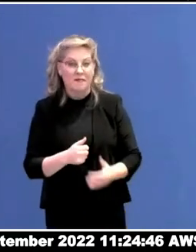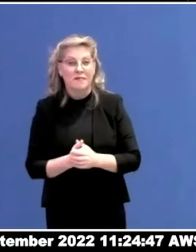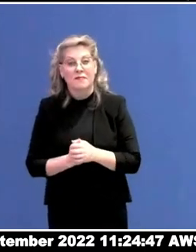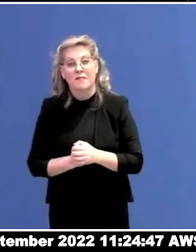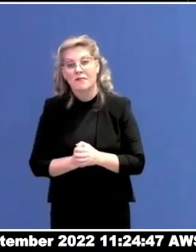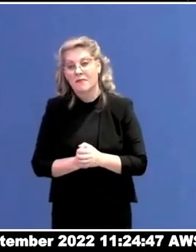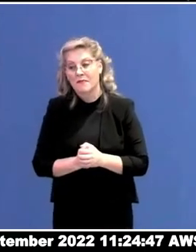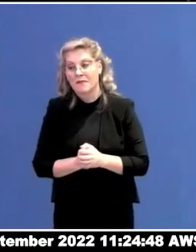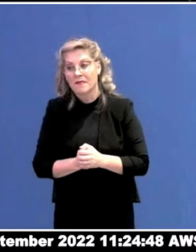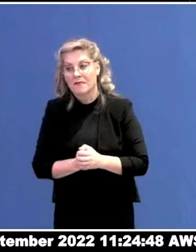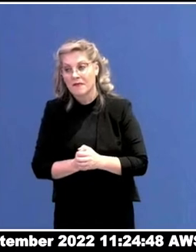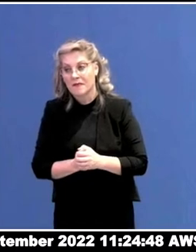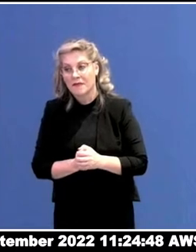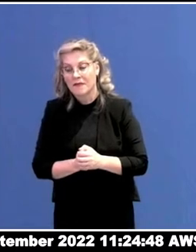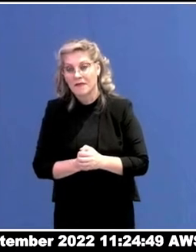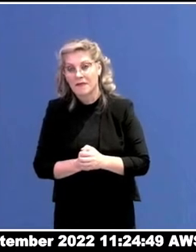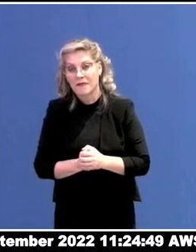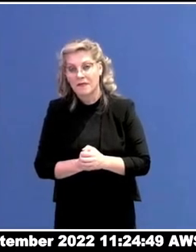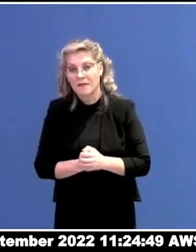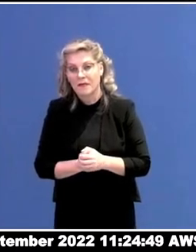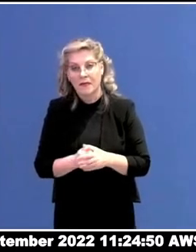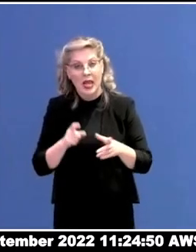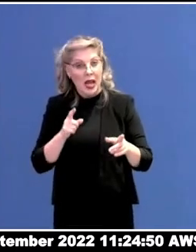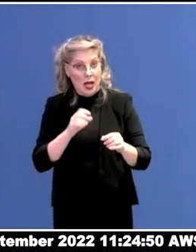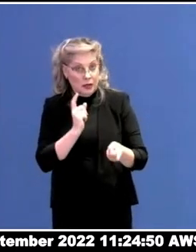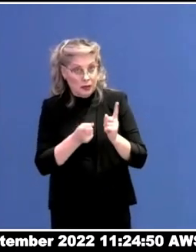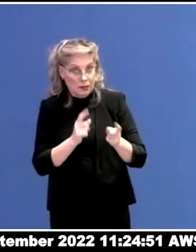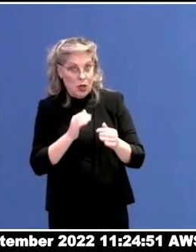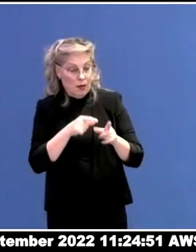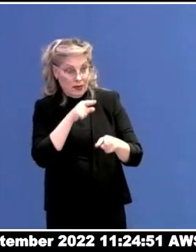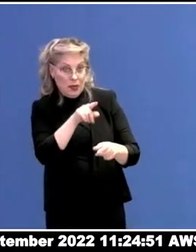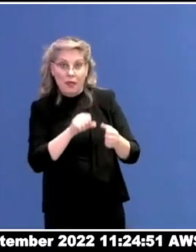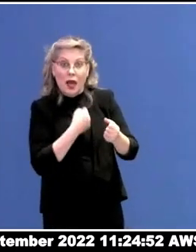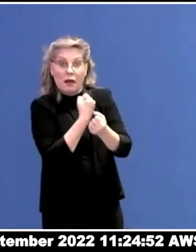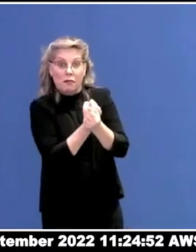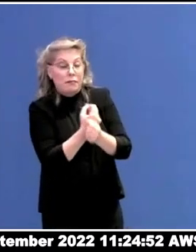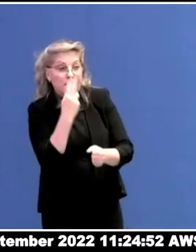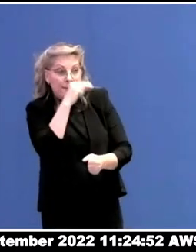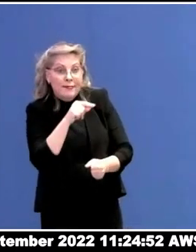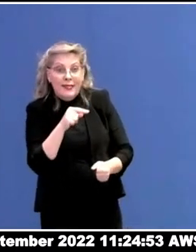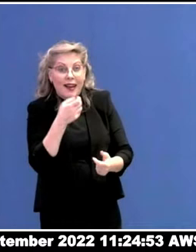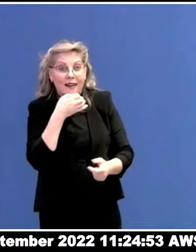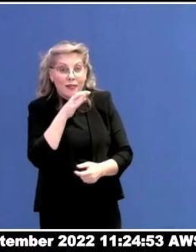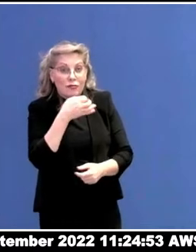individual what was happening on the outside with their family, and I refer to two young boys who passed away at the Swan River.